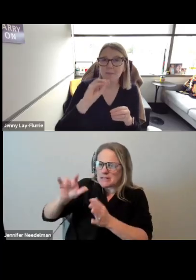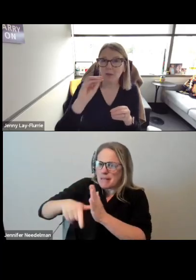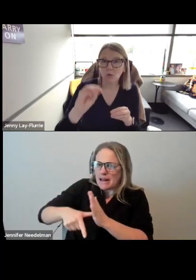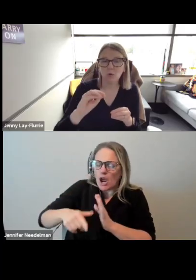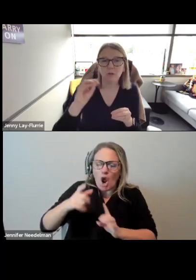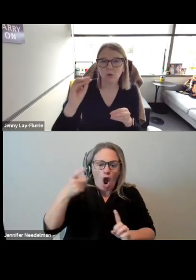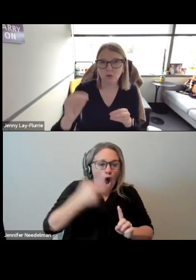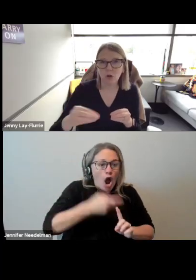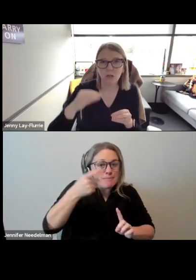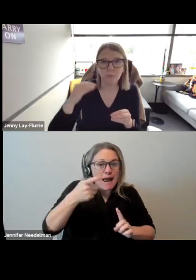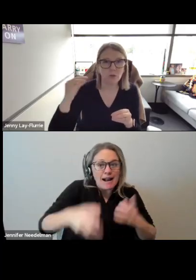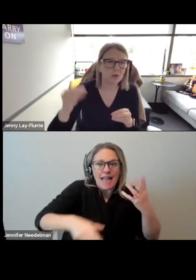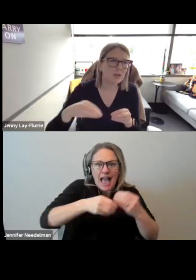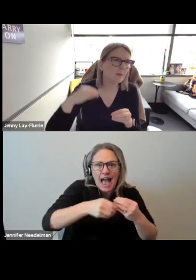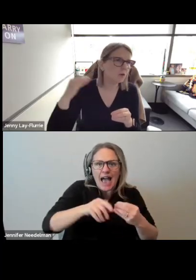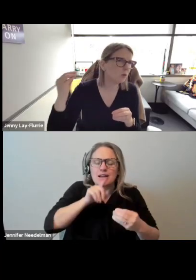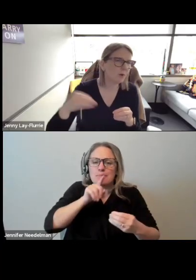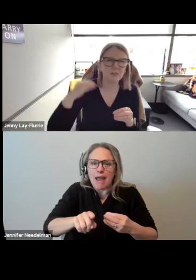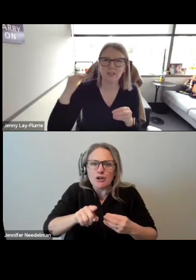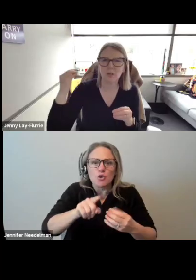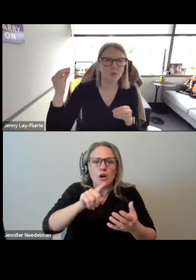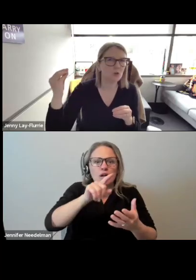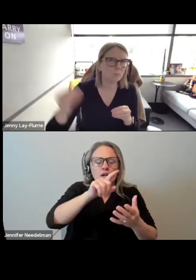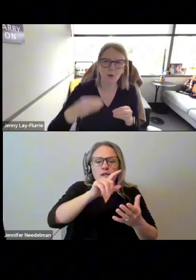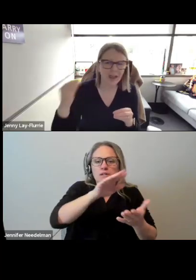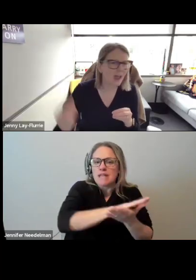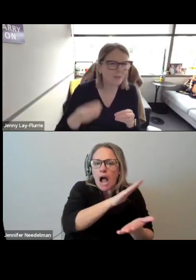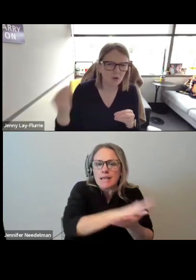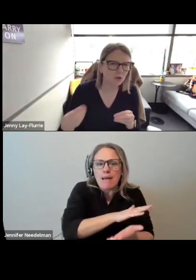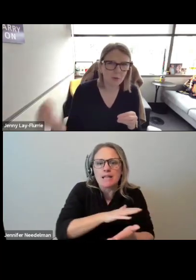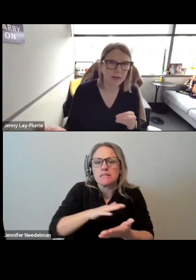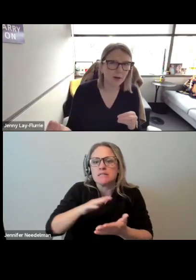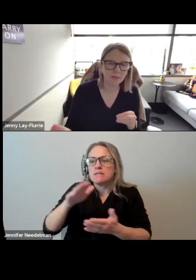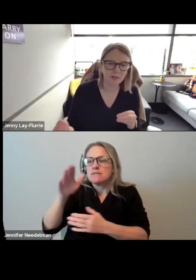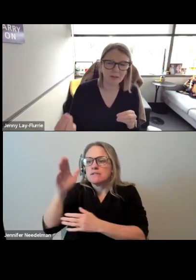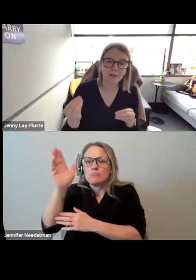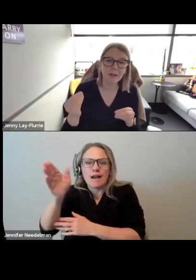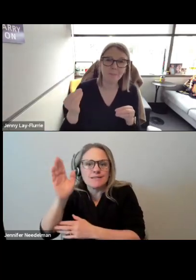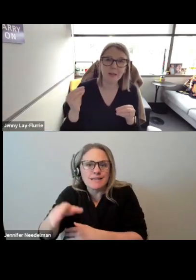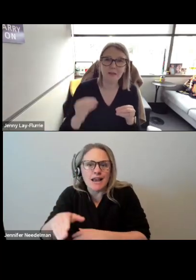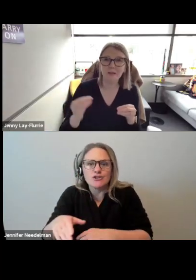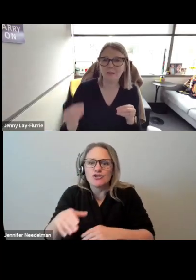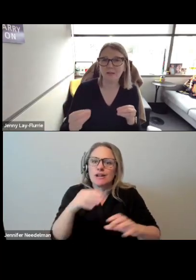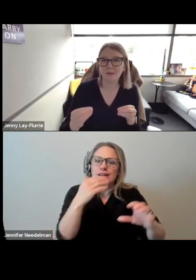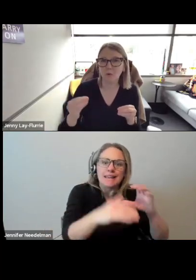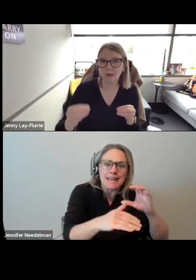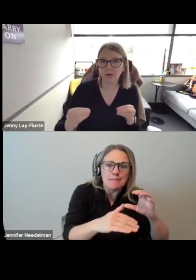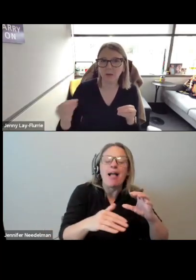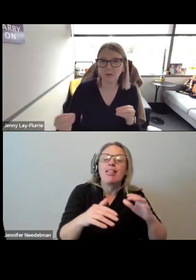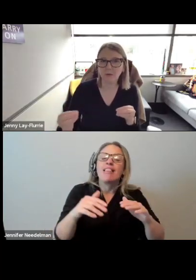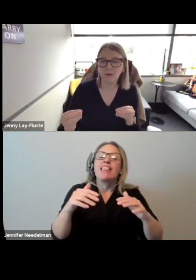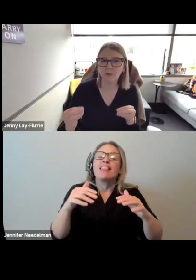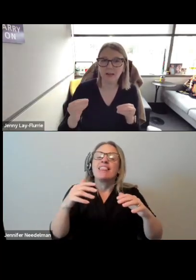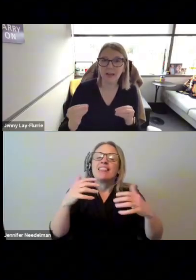Add and make sure that your documents, your emails, your presentation, your whatever you are doing in Office is accessible and inclusive.